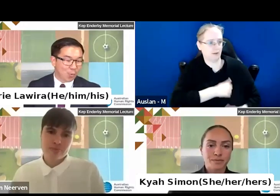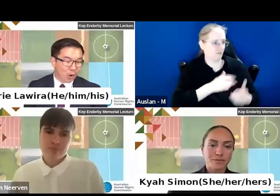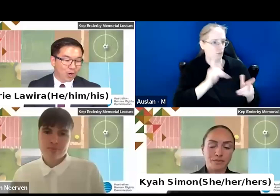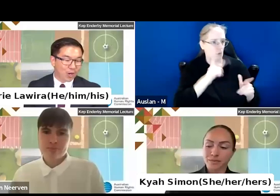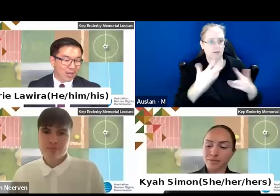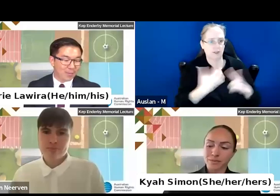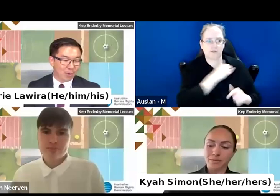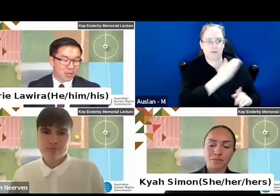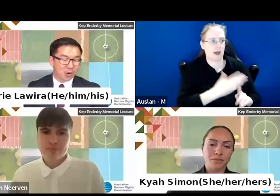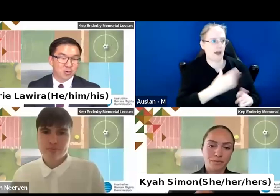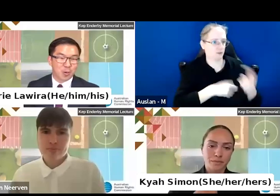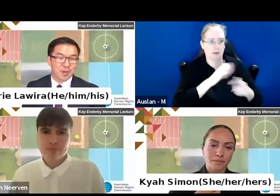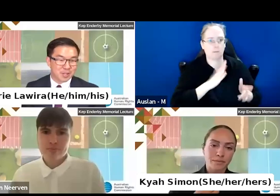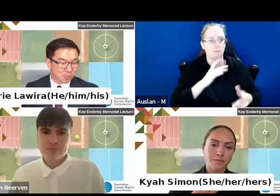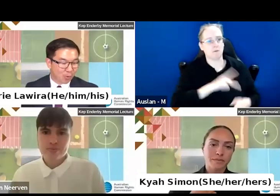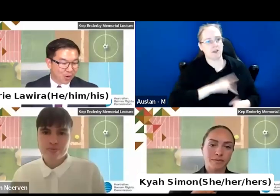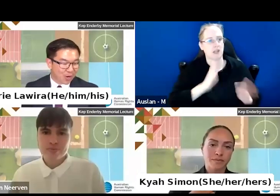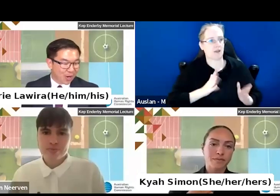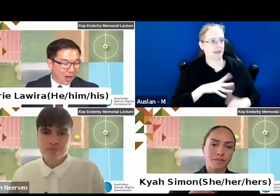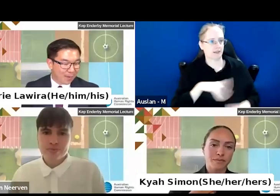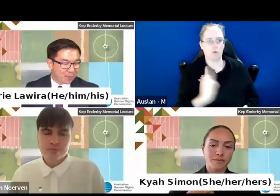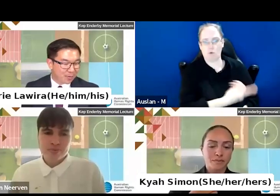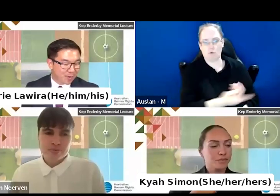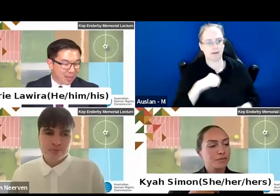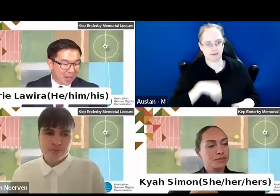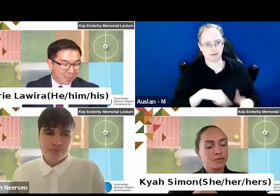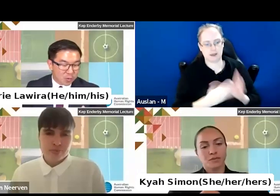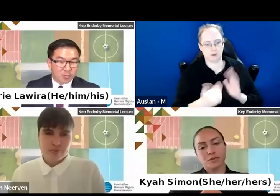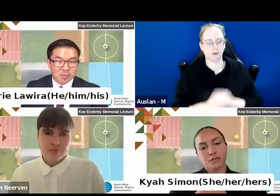work in Multicultural Women in sport really